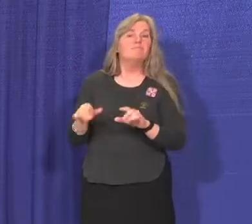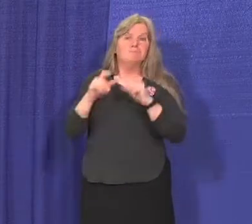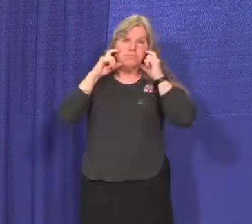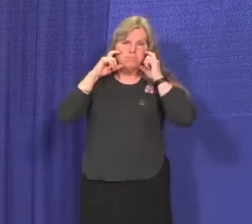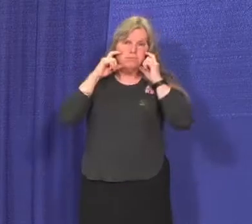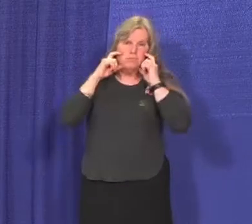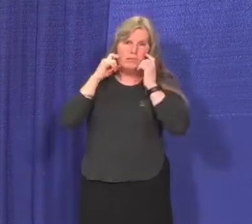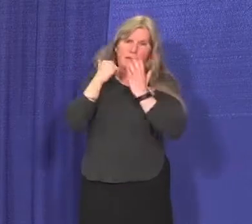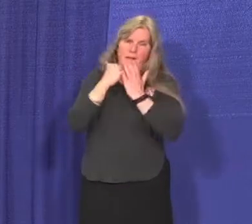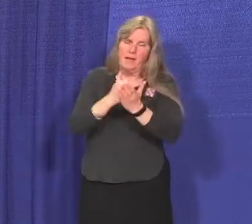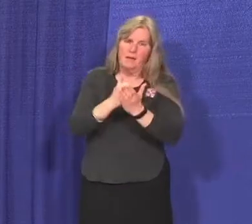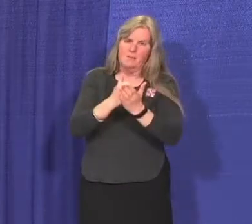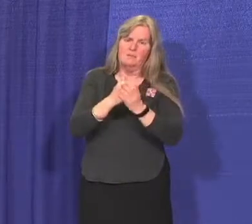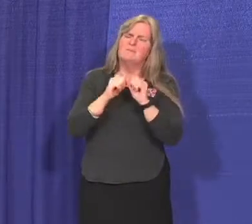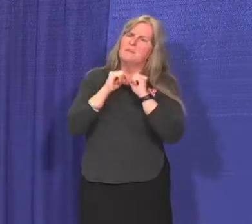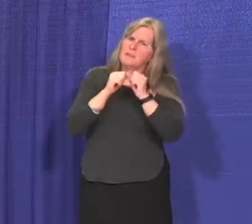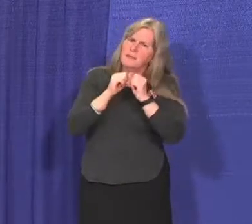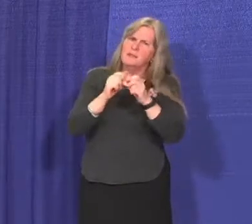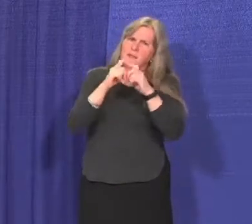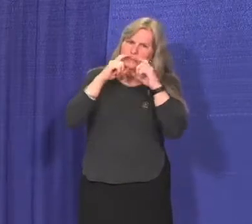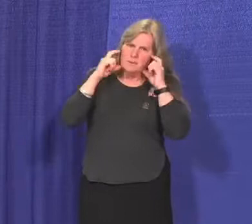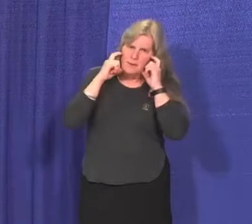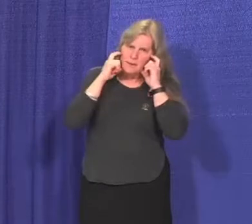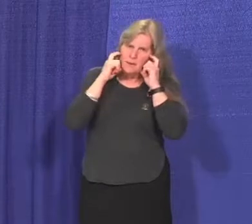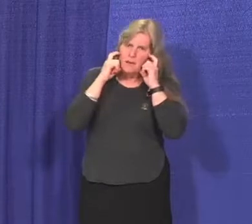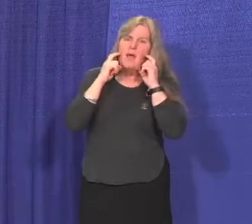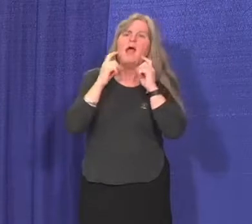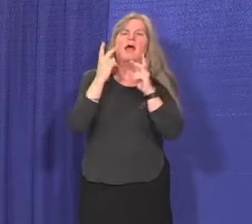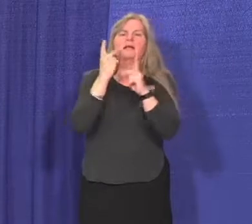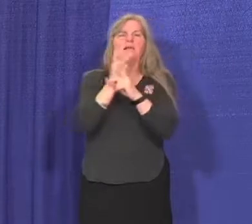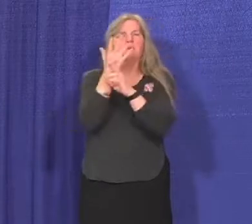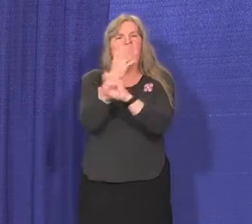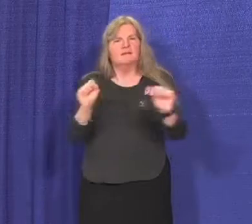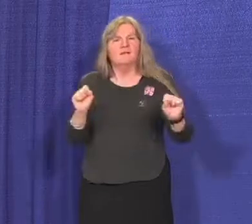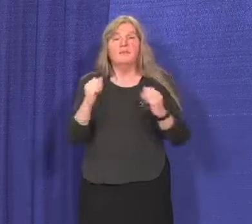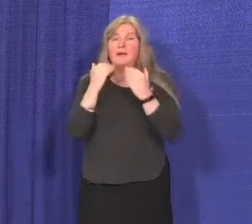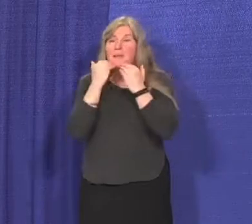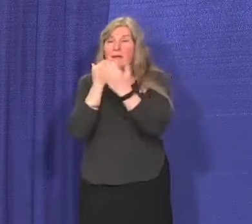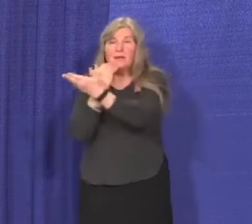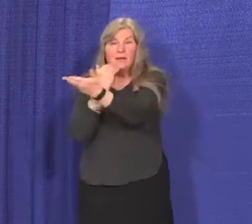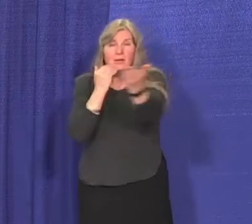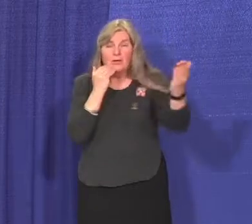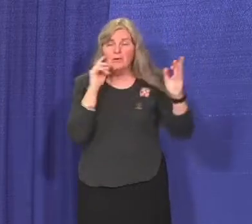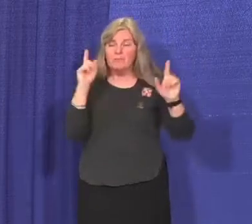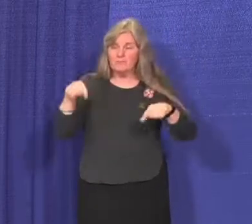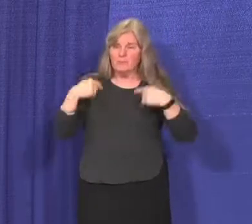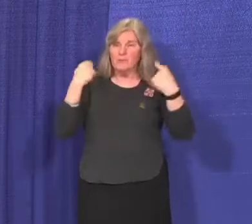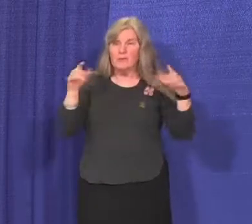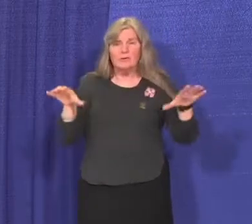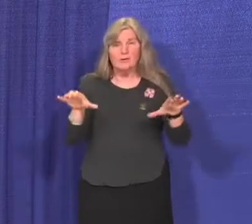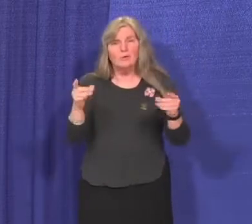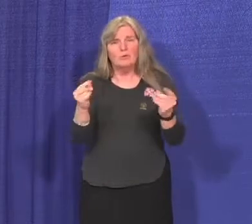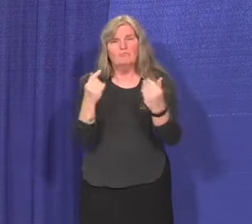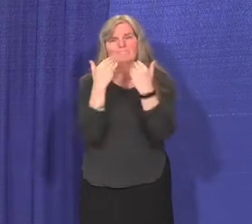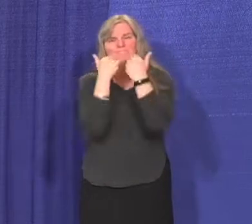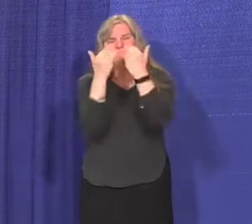physical distancing including outside gatherings. Wearing a mask is a small action